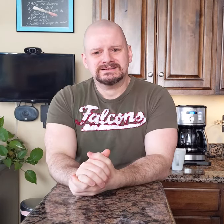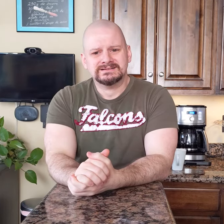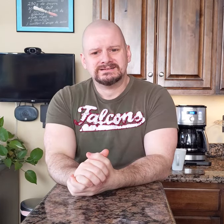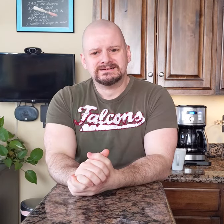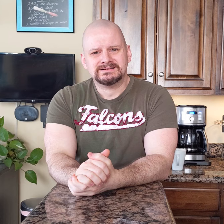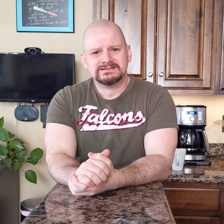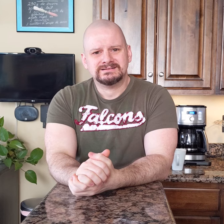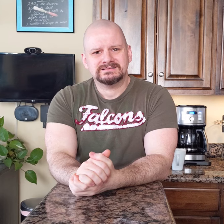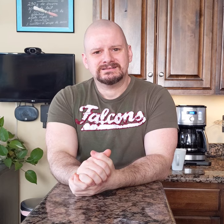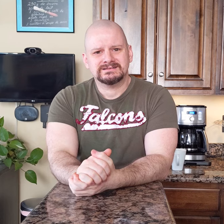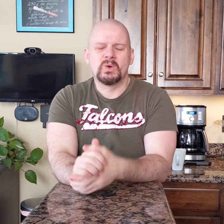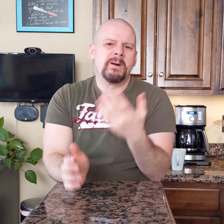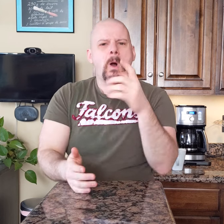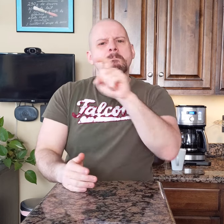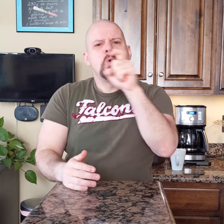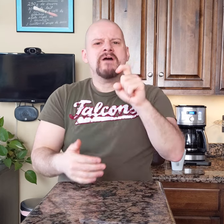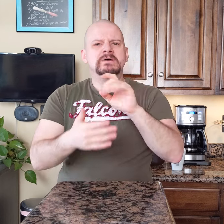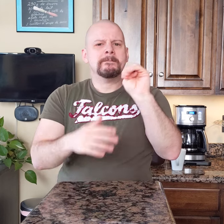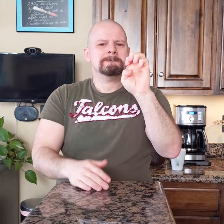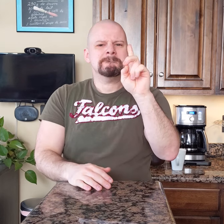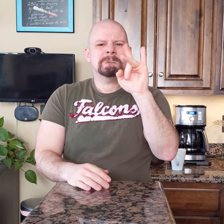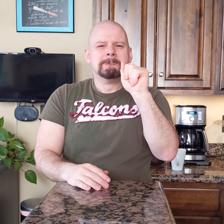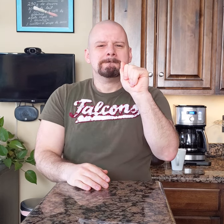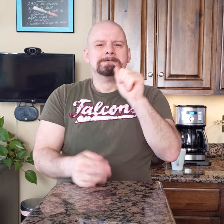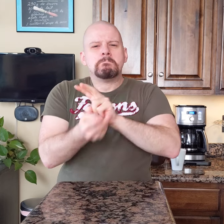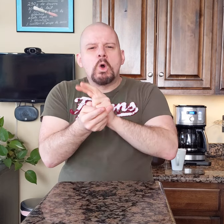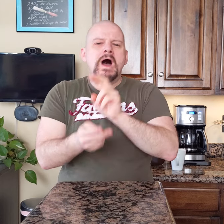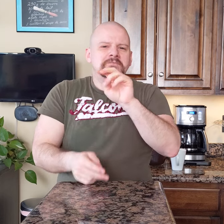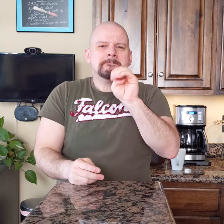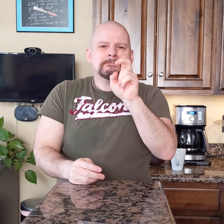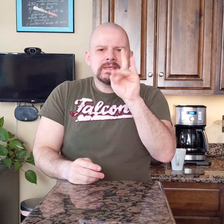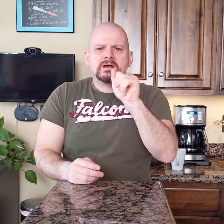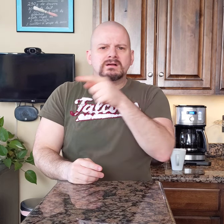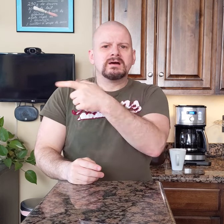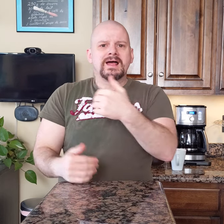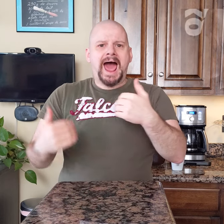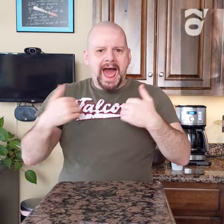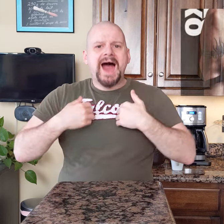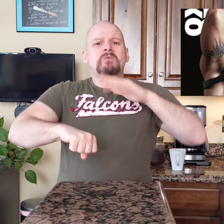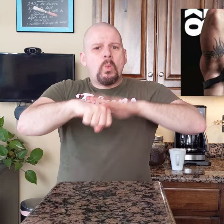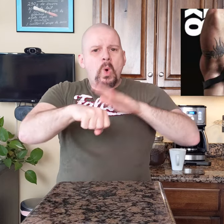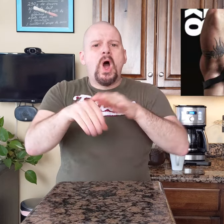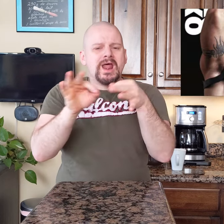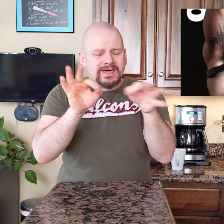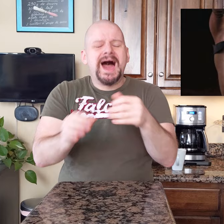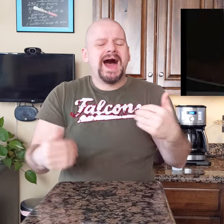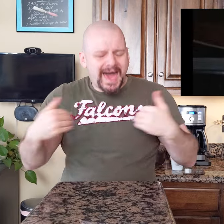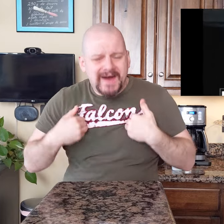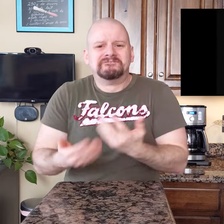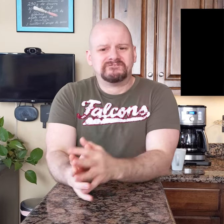Well, any pornographic medias do have warning messages too.